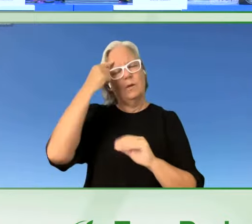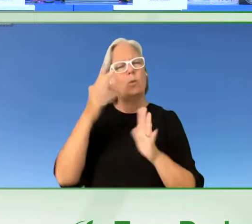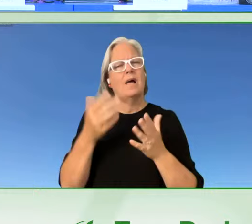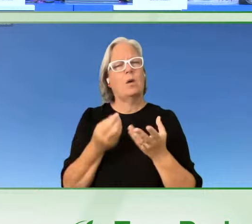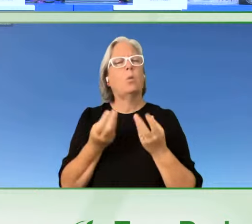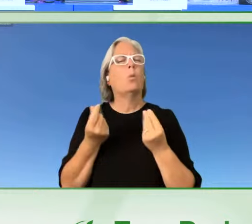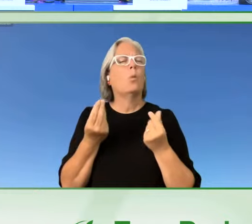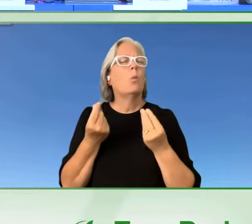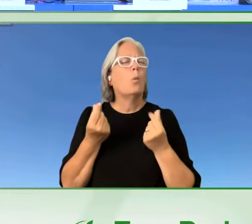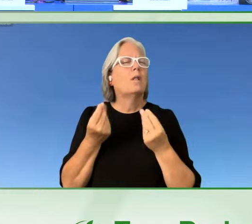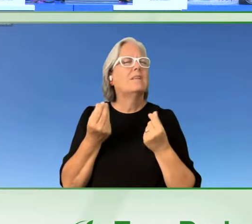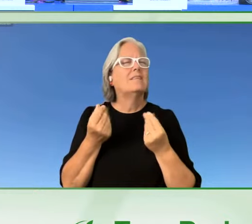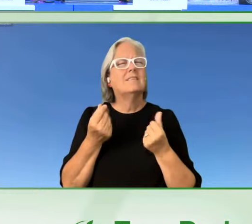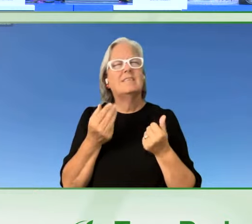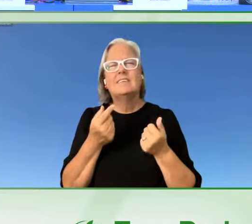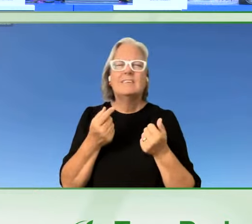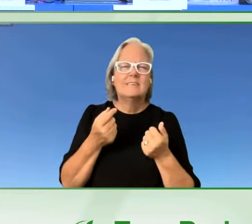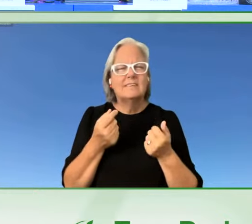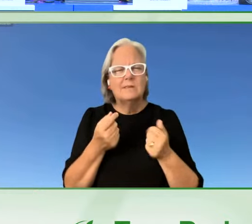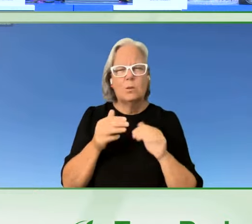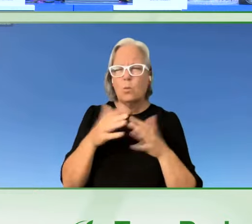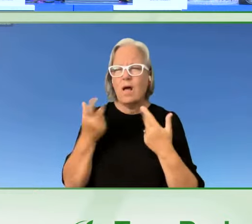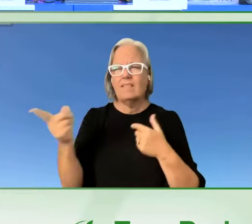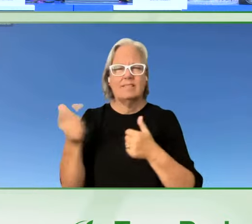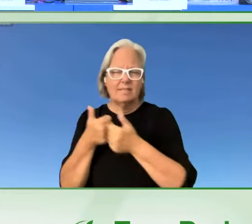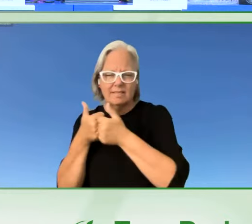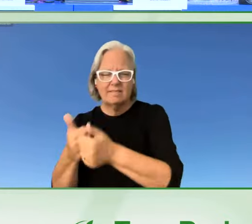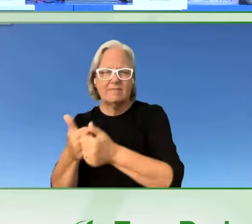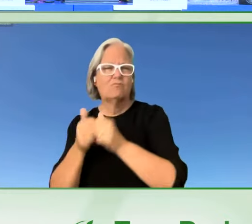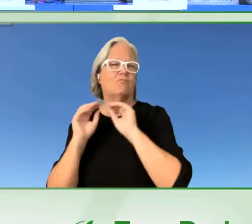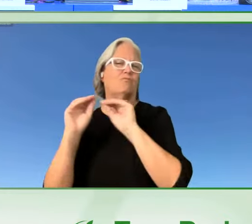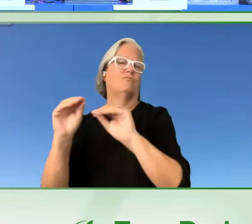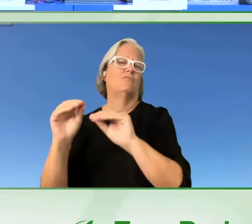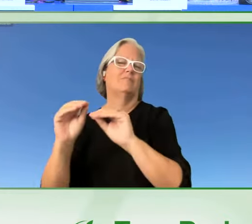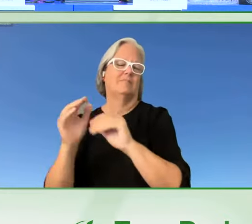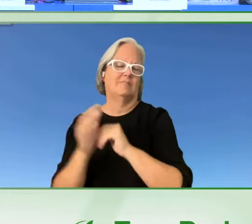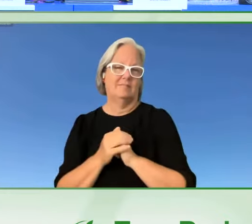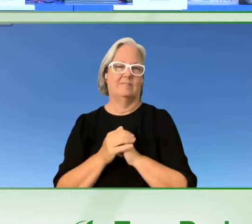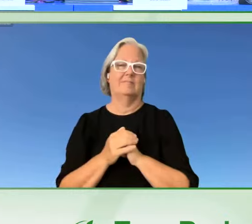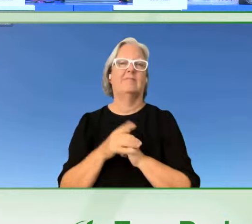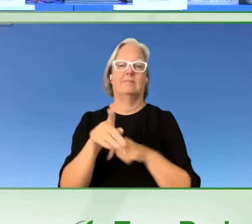Music has always been a tool to connect people in the most natural way.